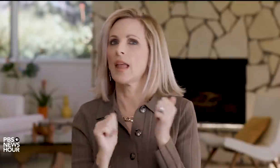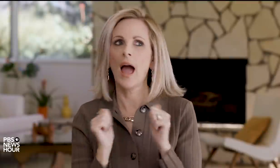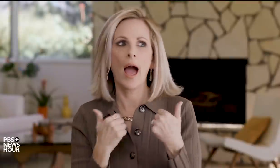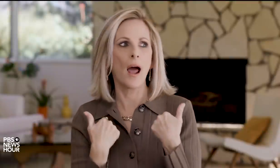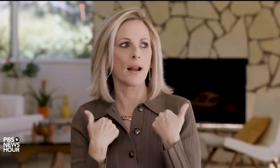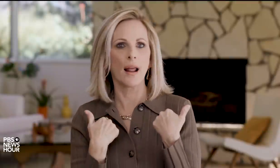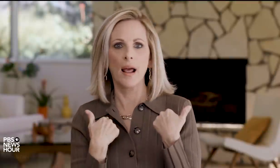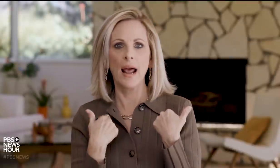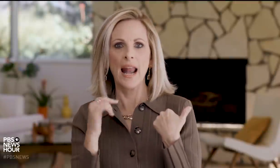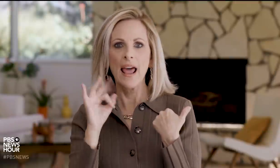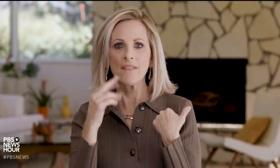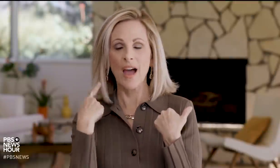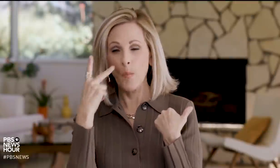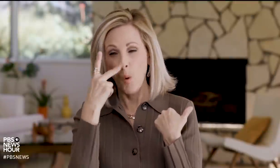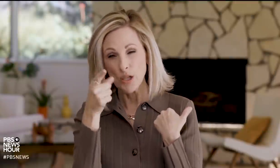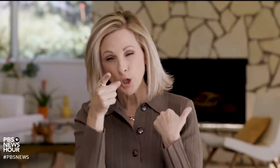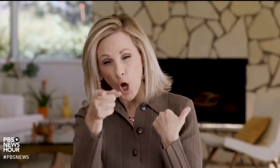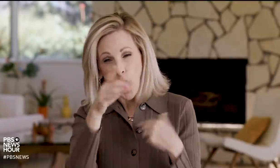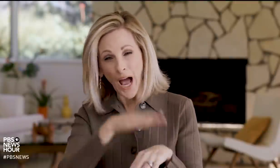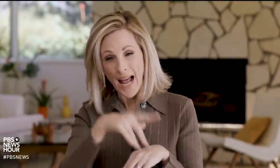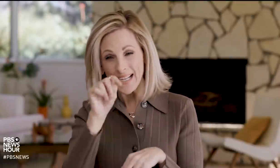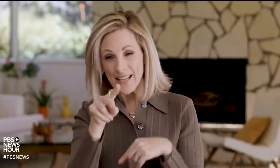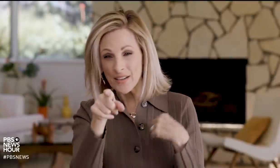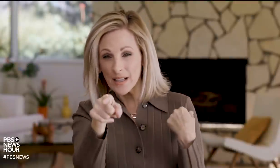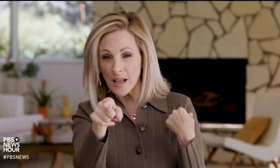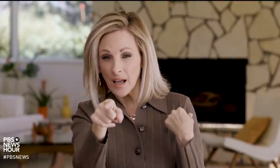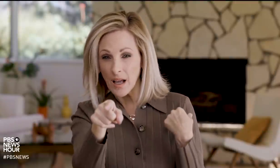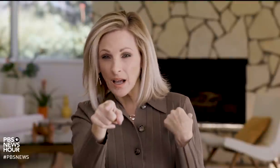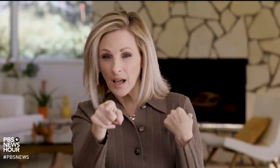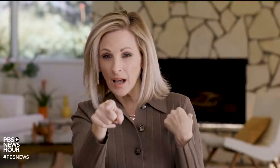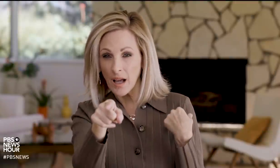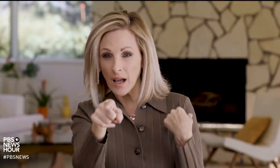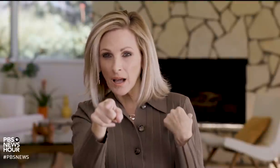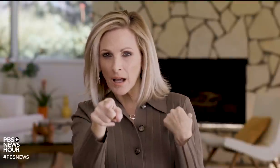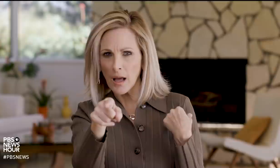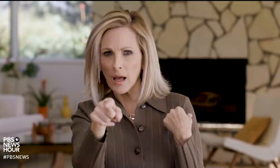Way I love I'd love to act if I can see her acting on television.